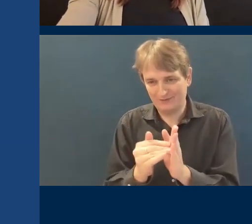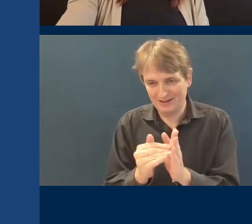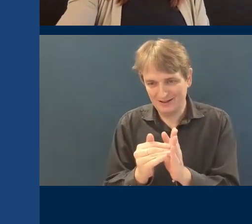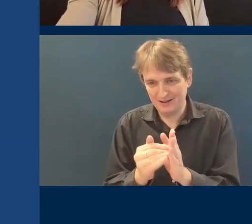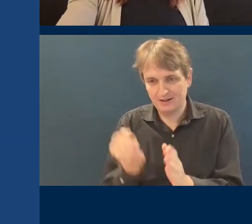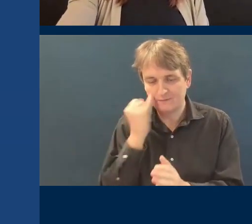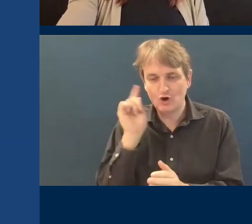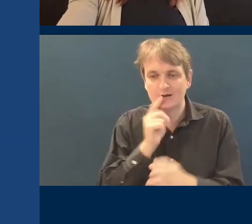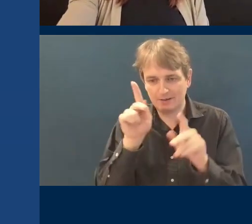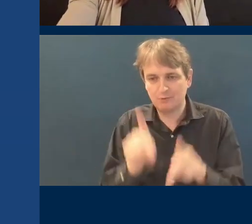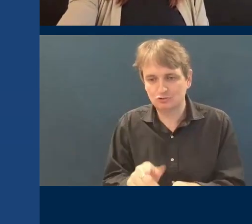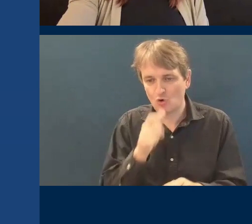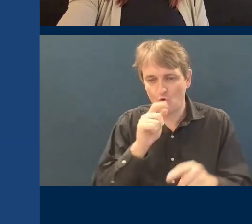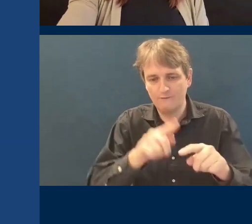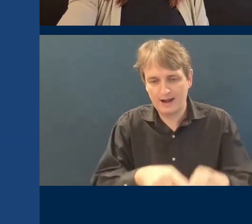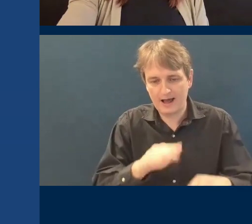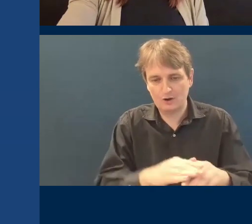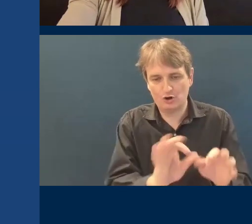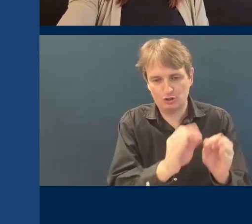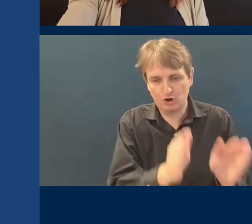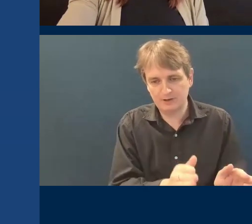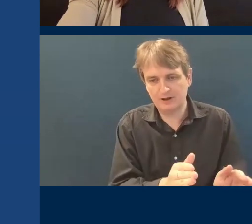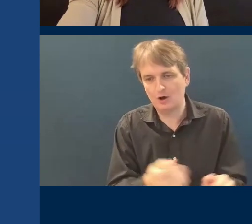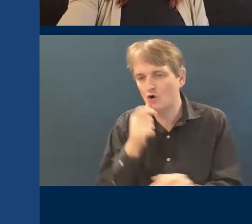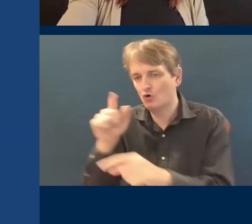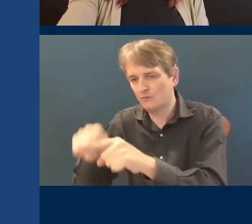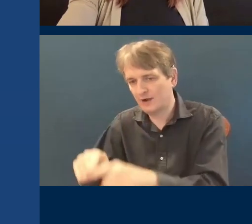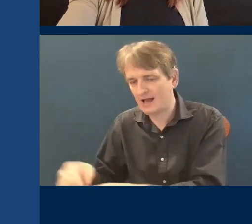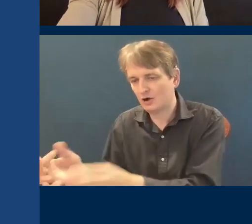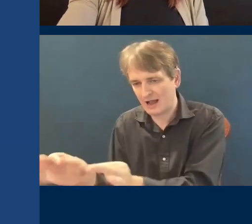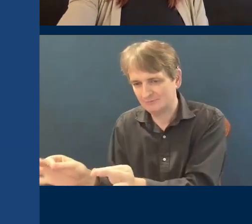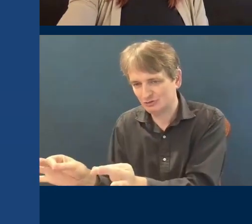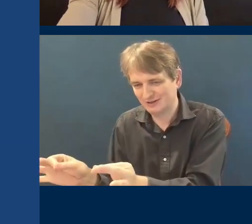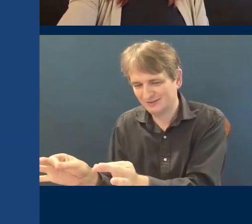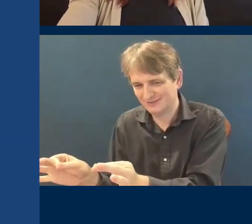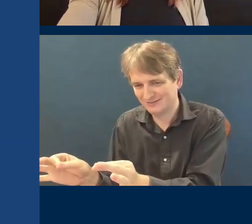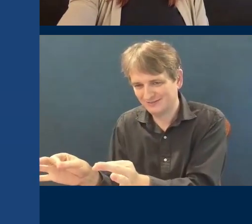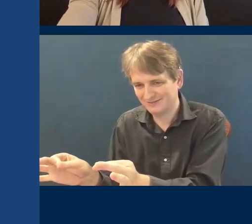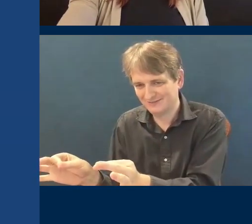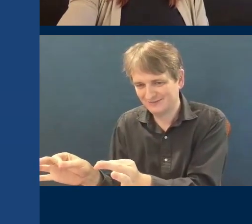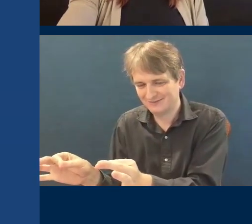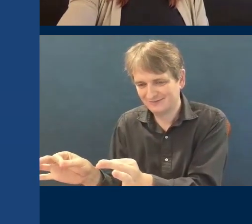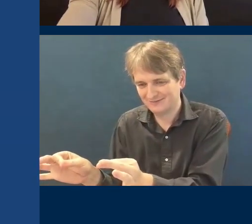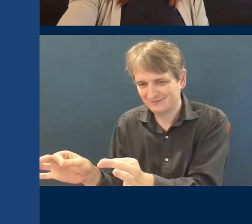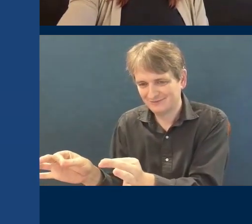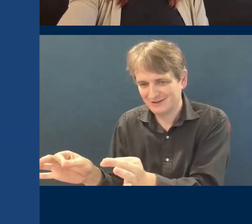So another thing that can happen often is, if you have a deaf person who relies on interpreter, or has relied on the captioning.